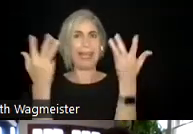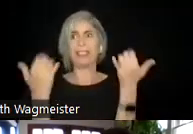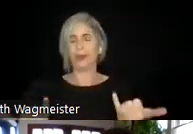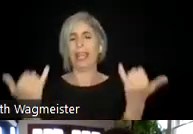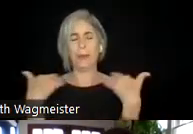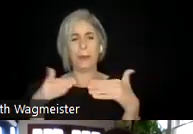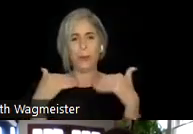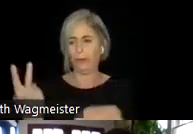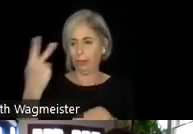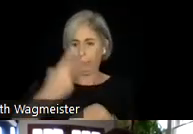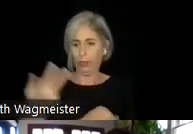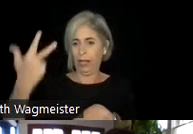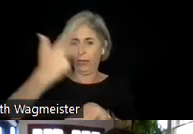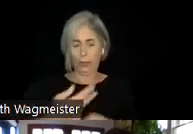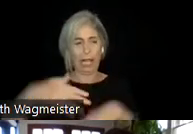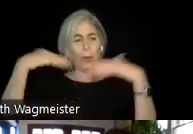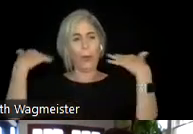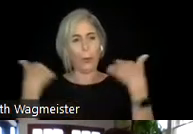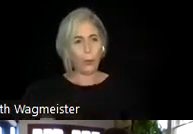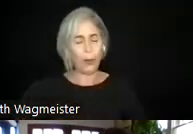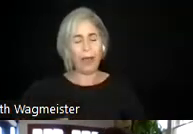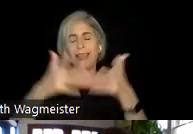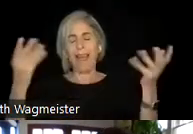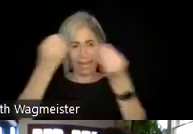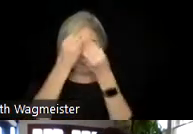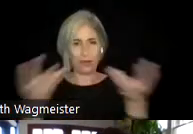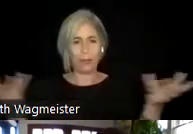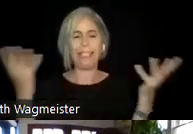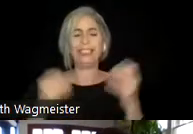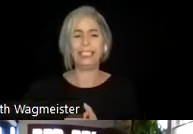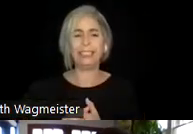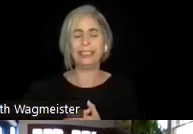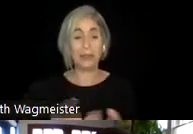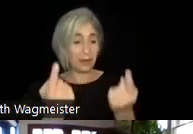bring back Lidia, there is a lot there today!.